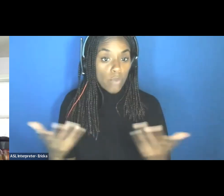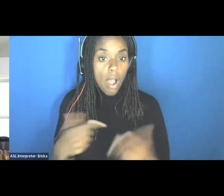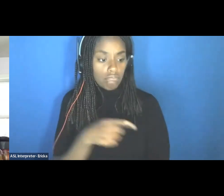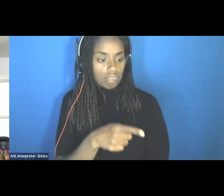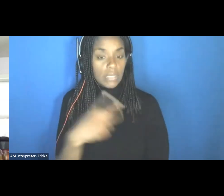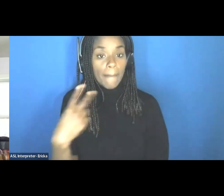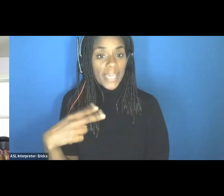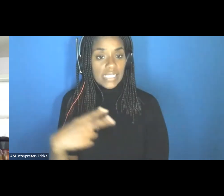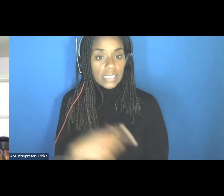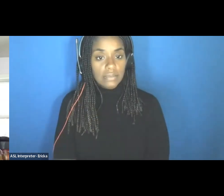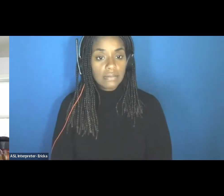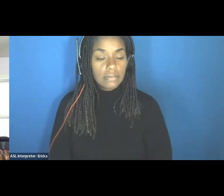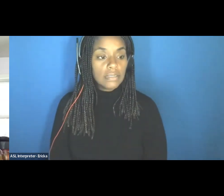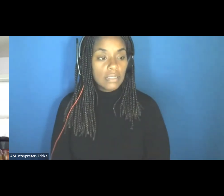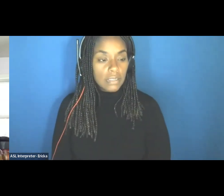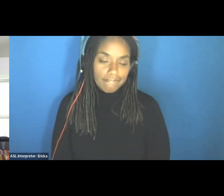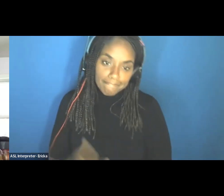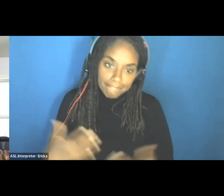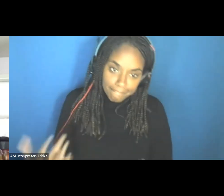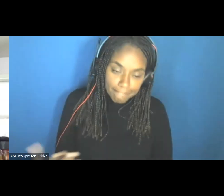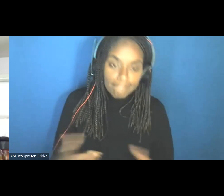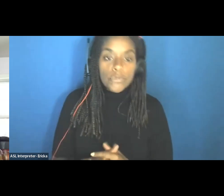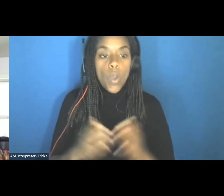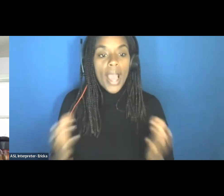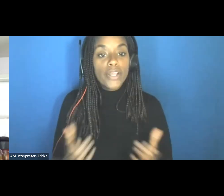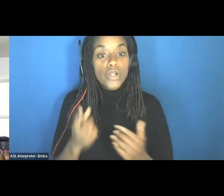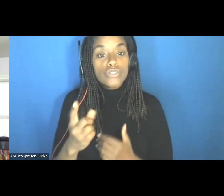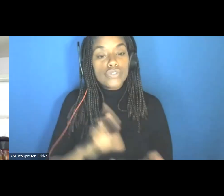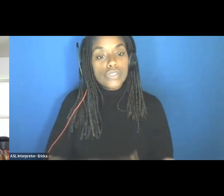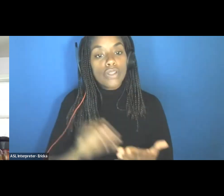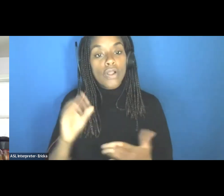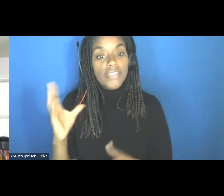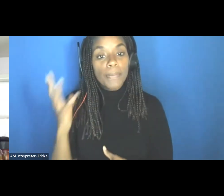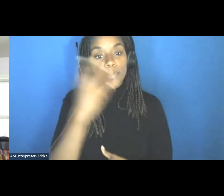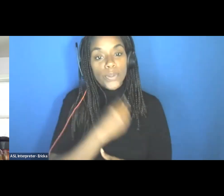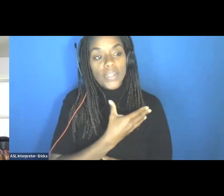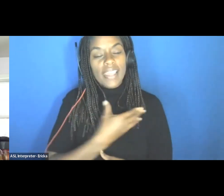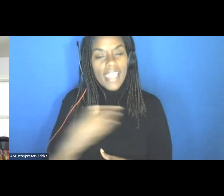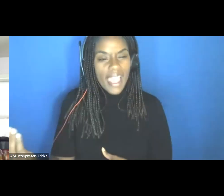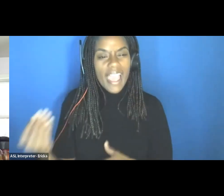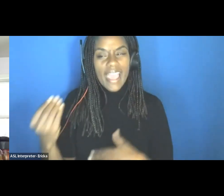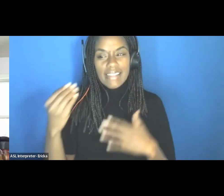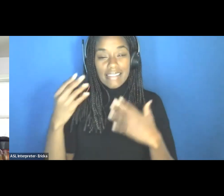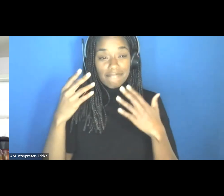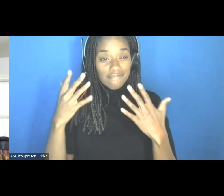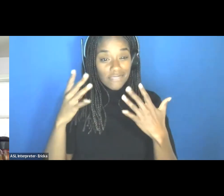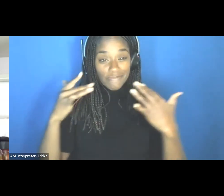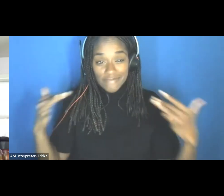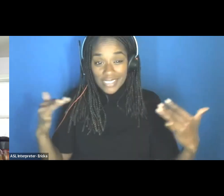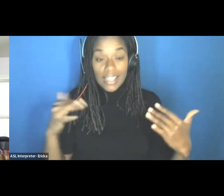One of the things that I conquered in my own journey as a disabled Latina, I often got placed in a little category of oh, -- she's Mexican.